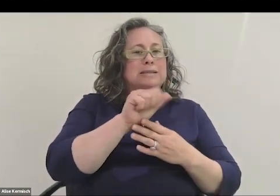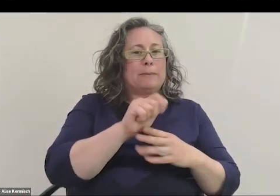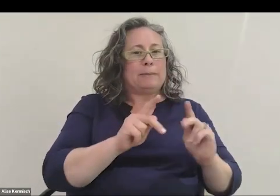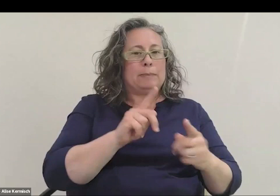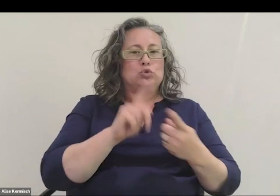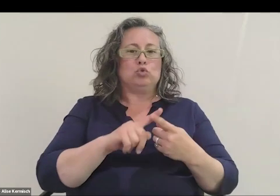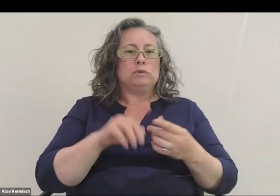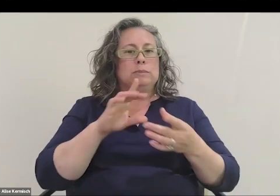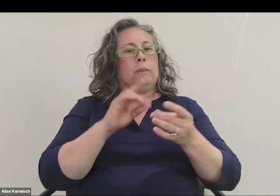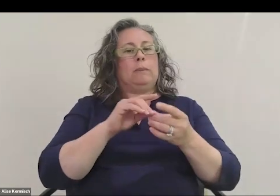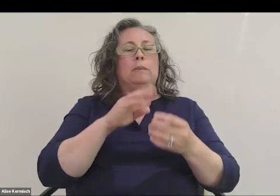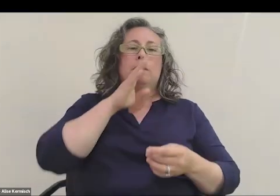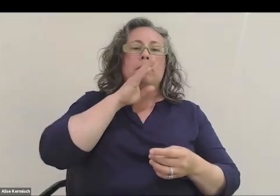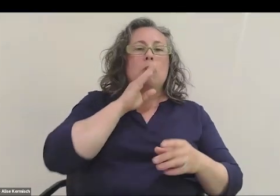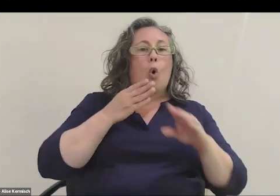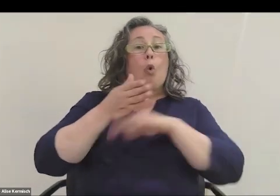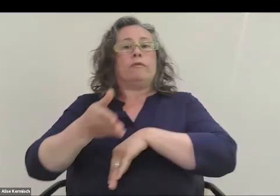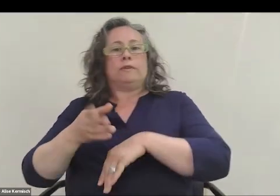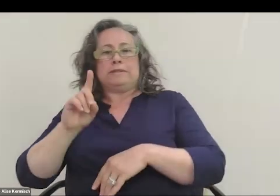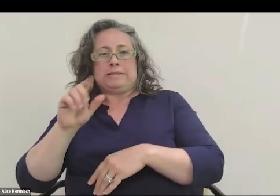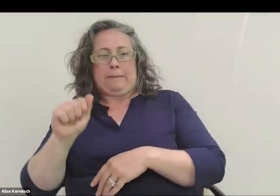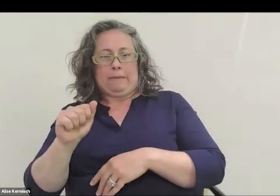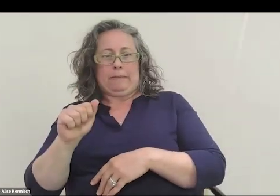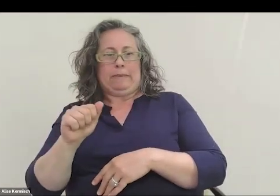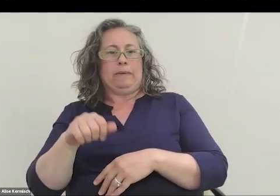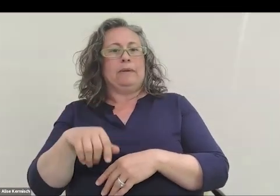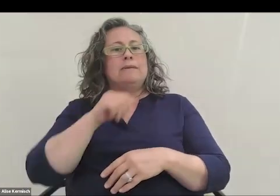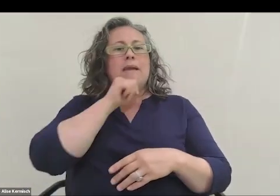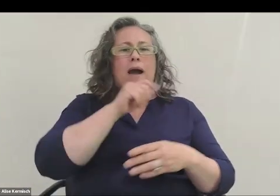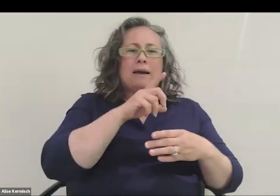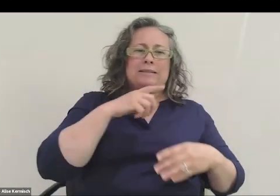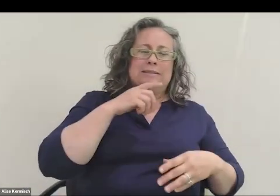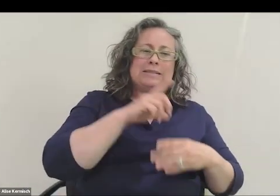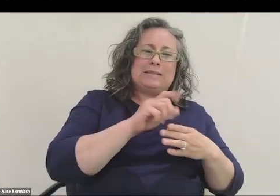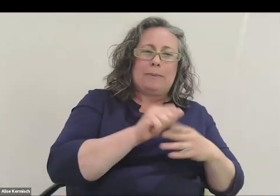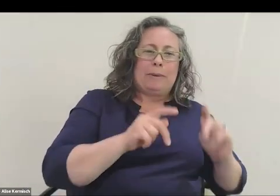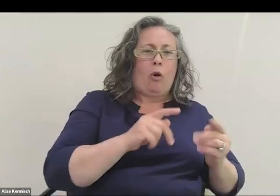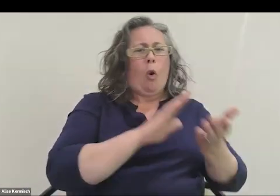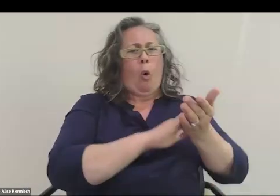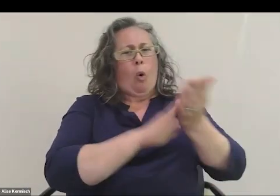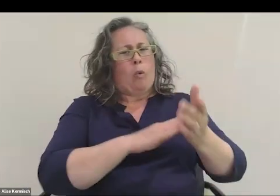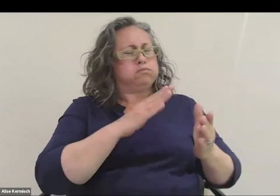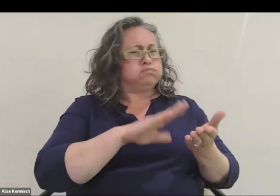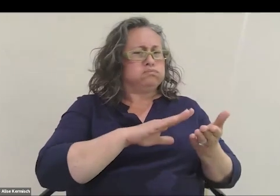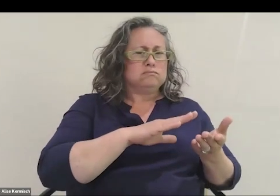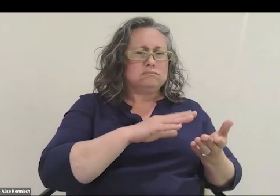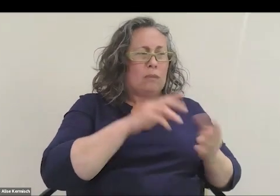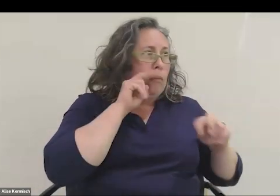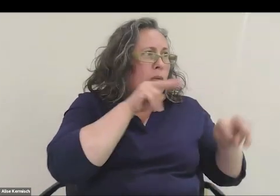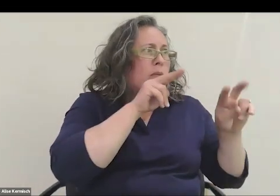Non-disabled people are often deferred to, quoted, and celebrated in the context of disability technologies. Disabled people get to be test pilots,